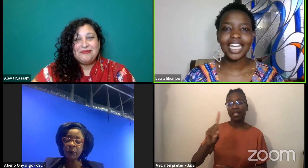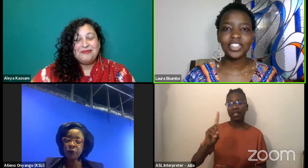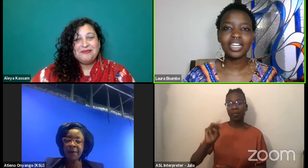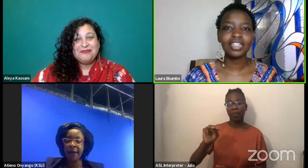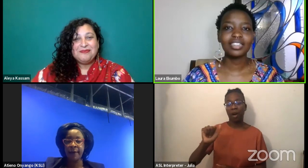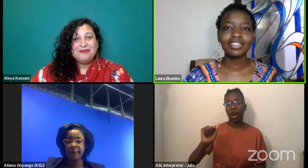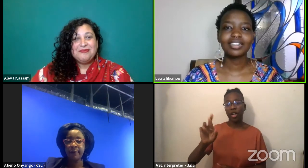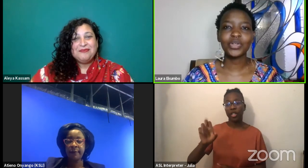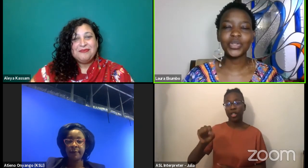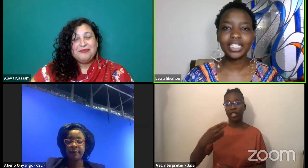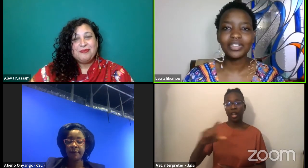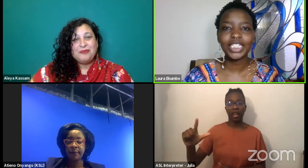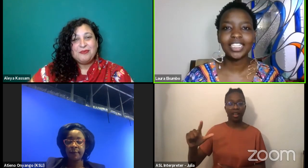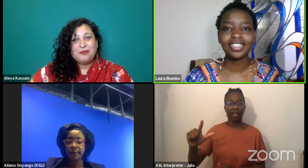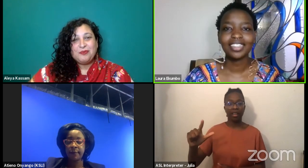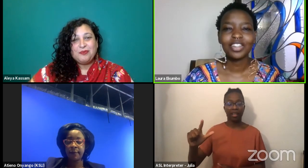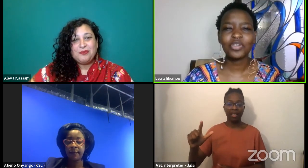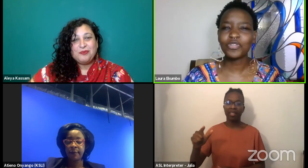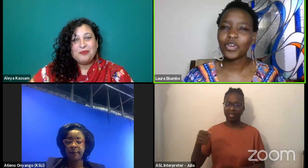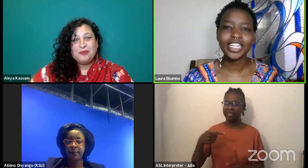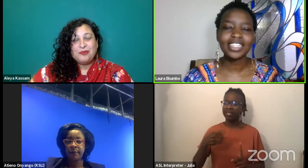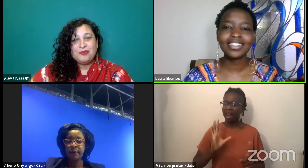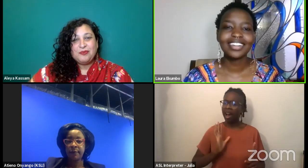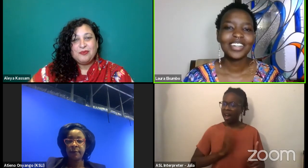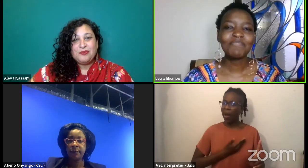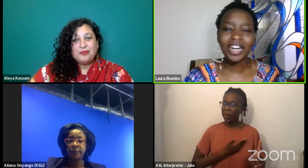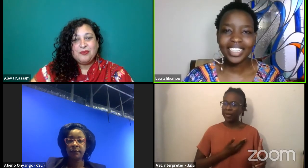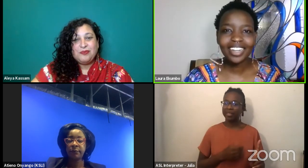Nature, greenery, the forest, muddy